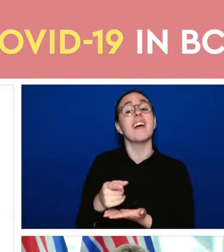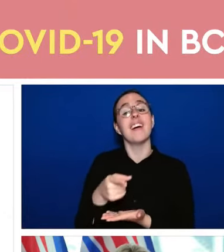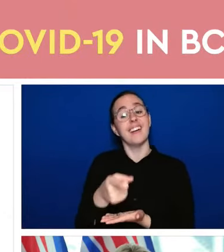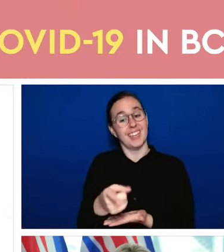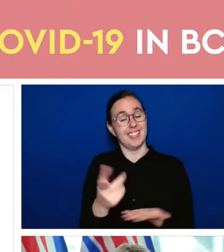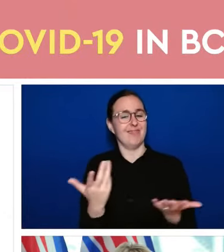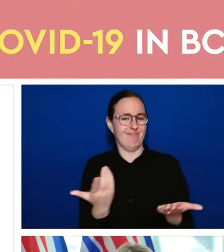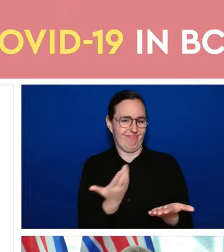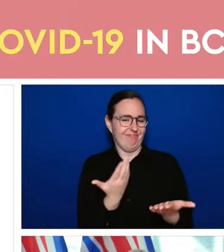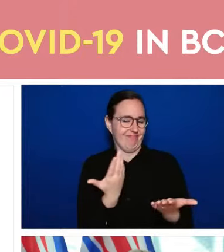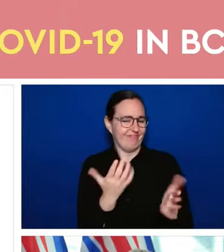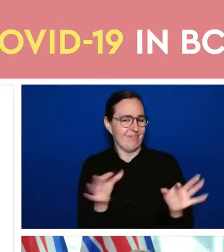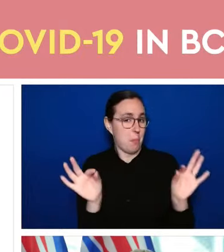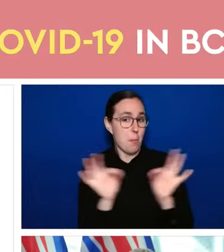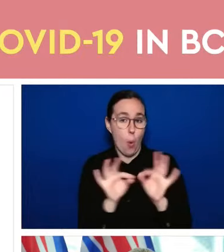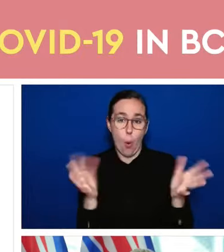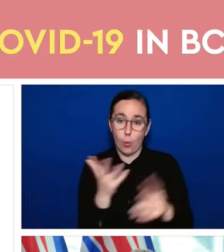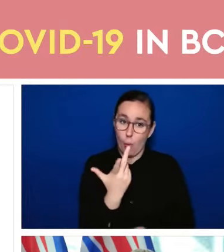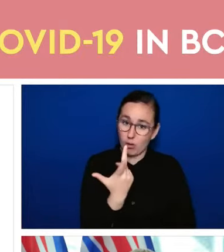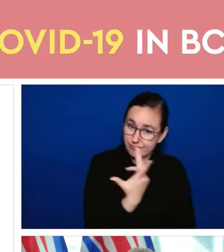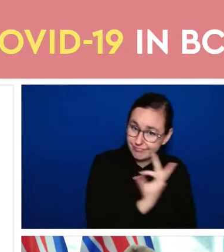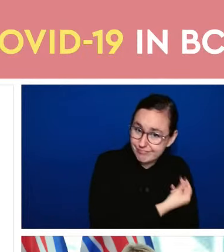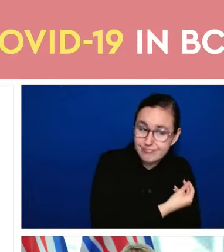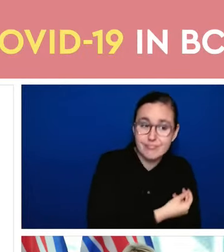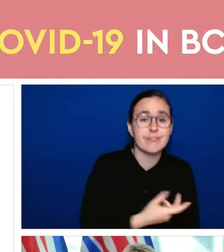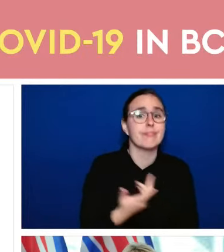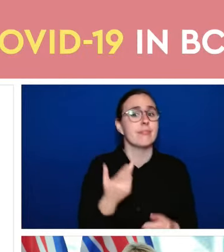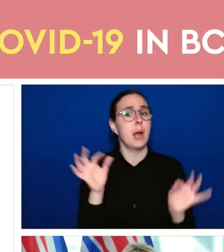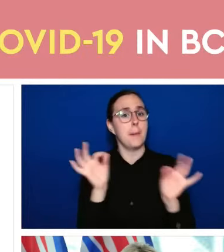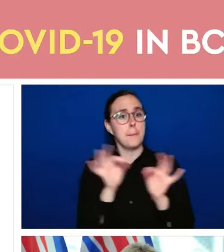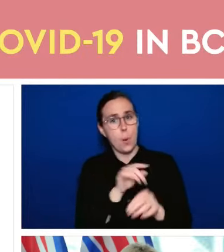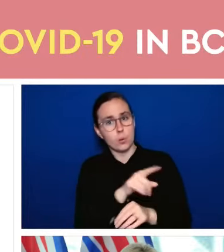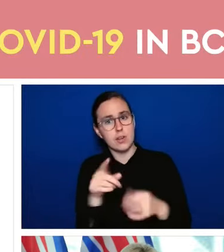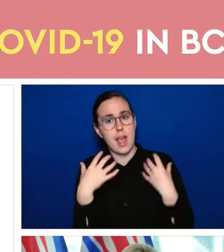system. But across the board for